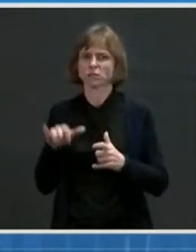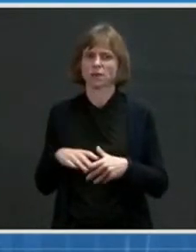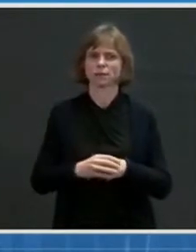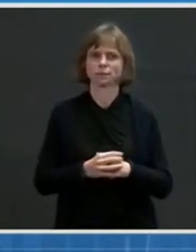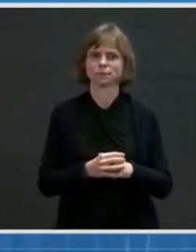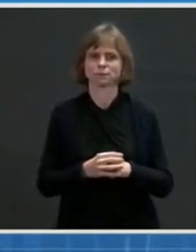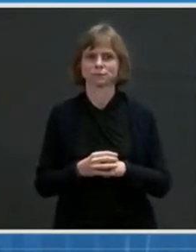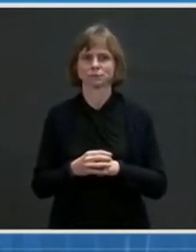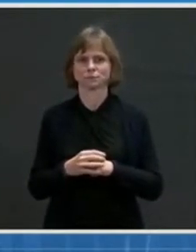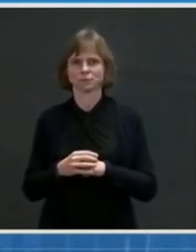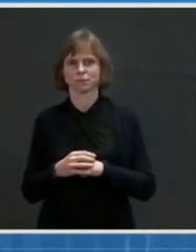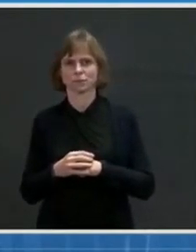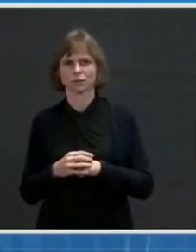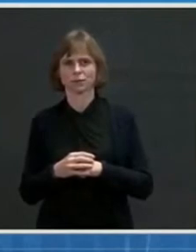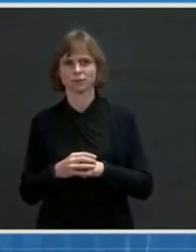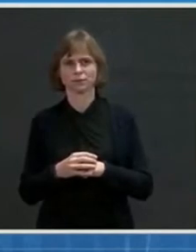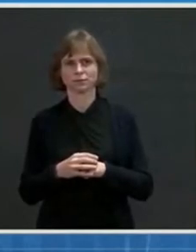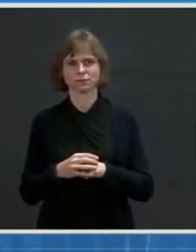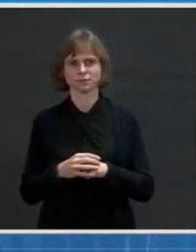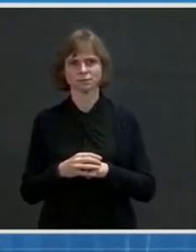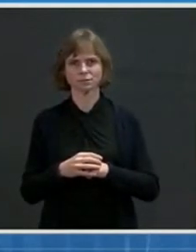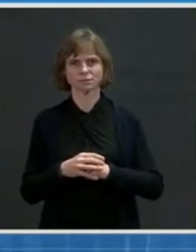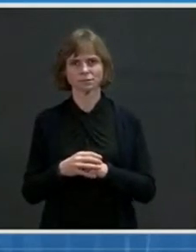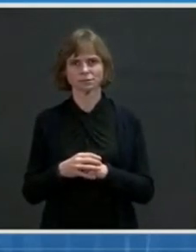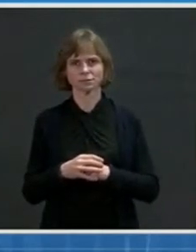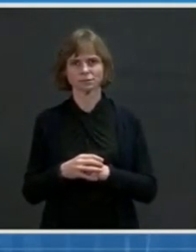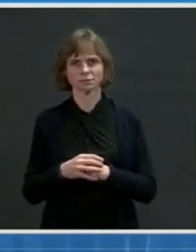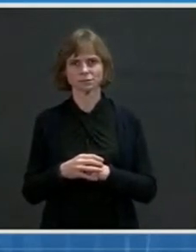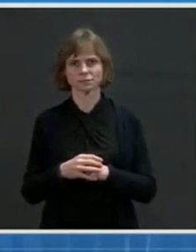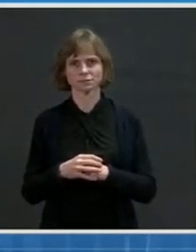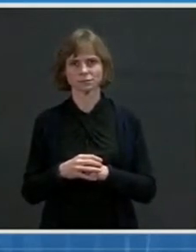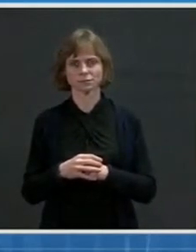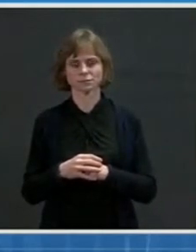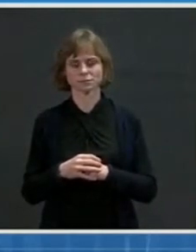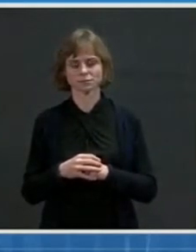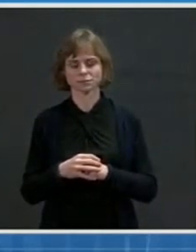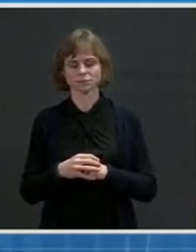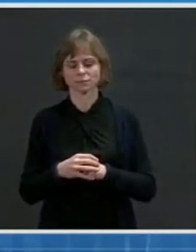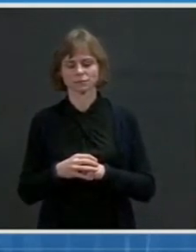TO JUMP INTO TOO HASTILY.